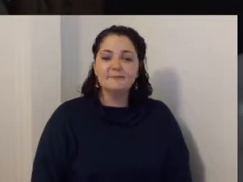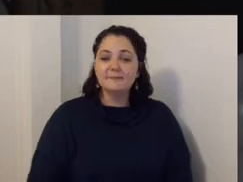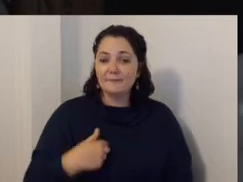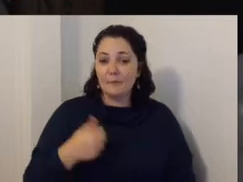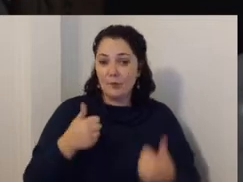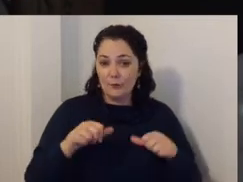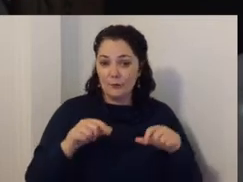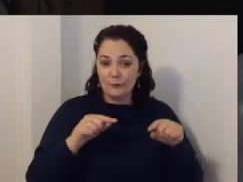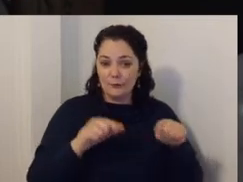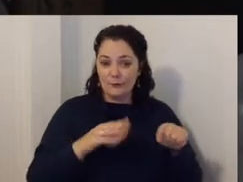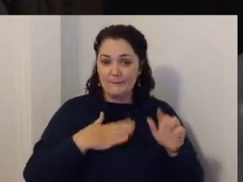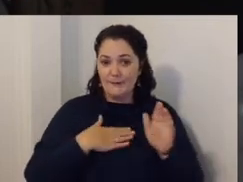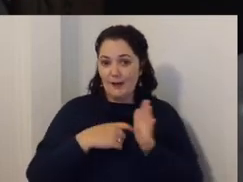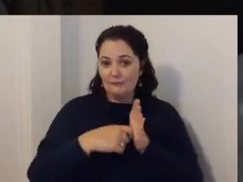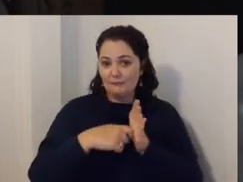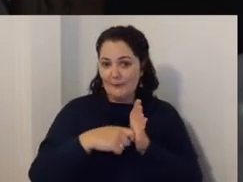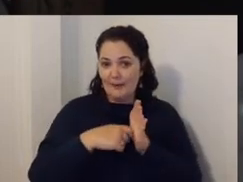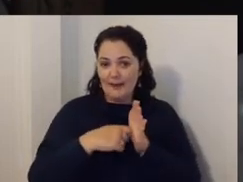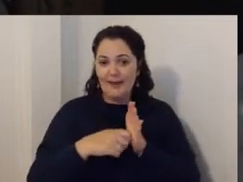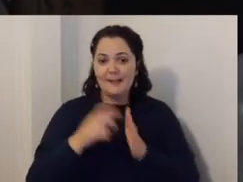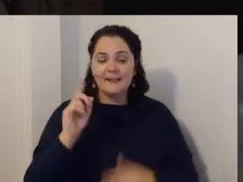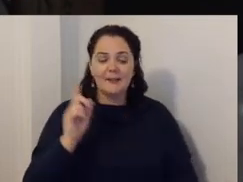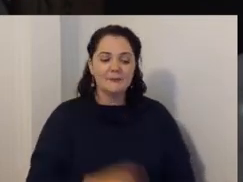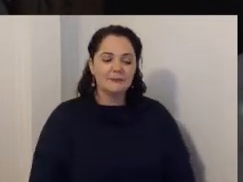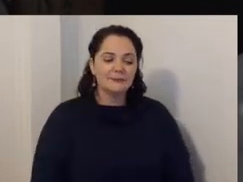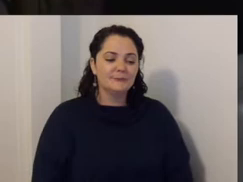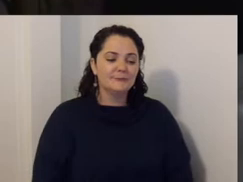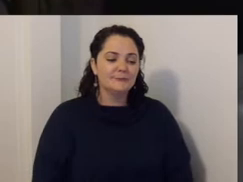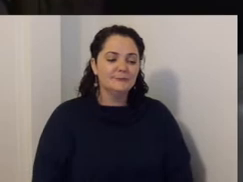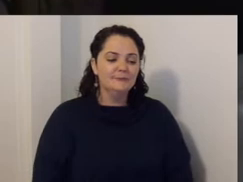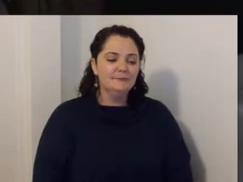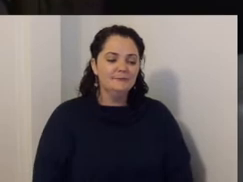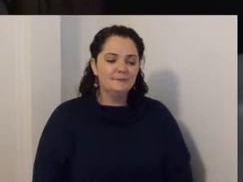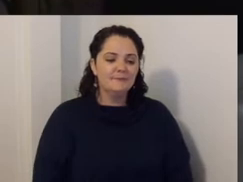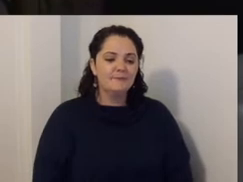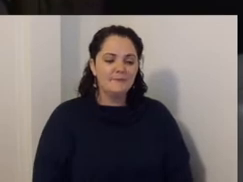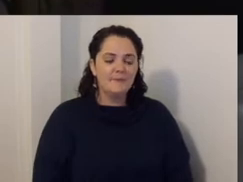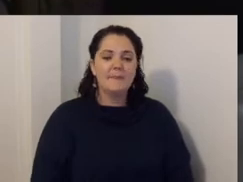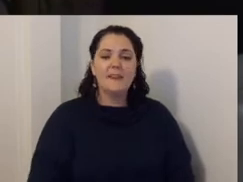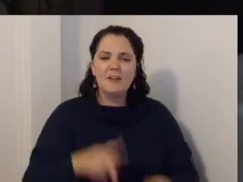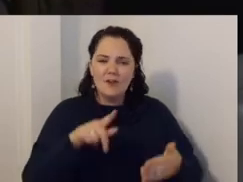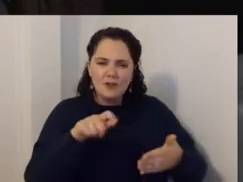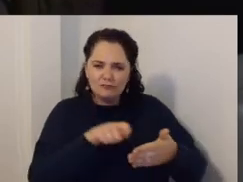my erasers and uh and go to the next part now don't only do this where the body is, don't worry